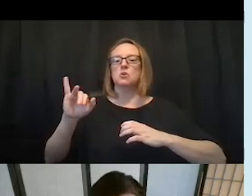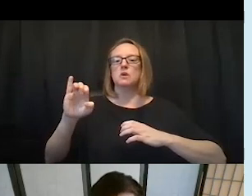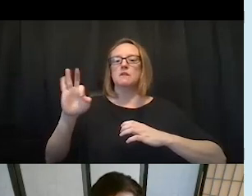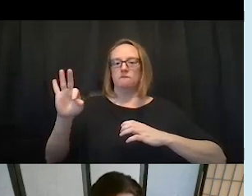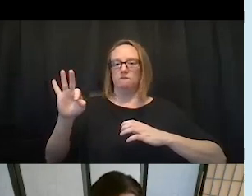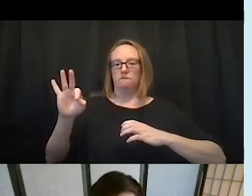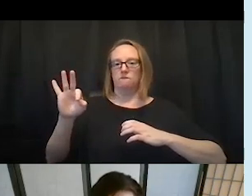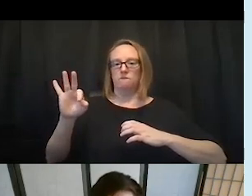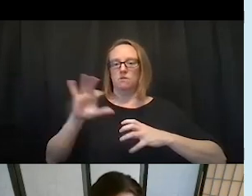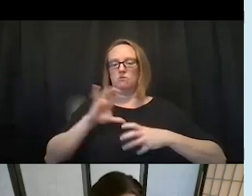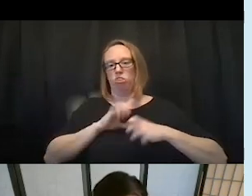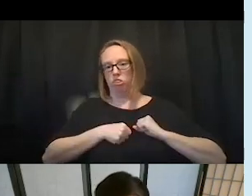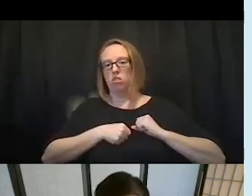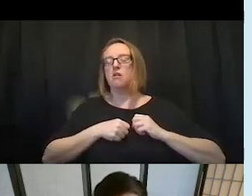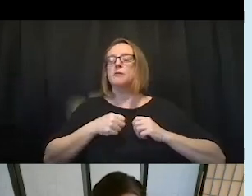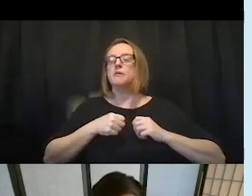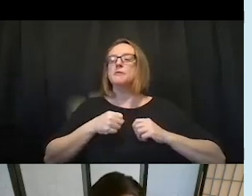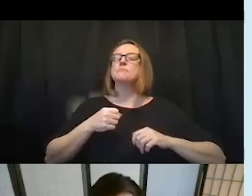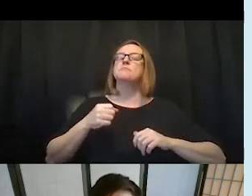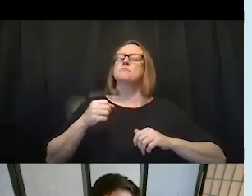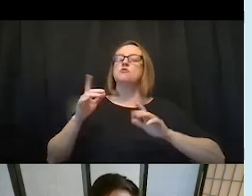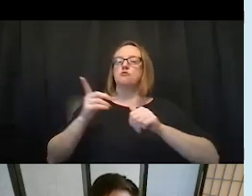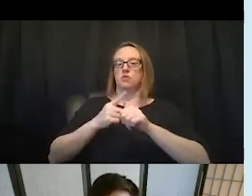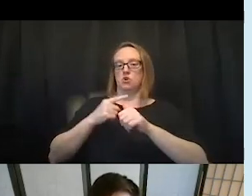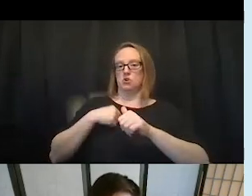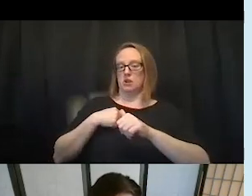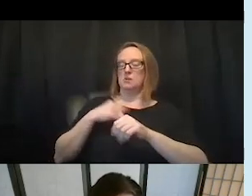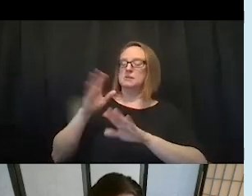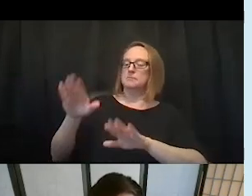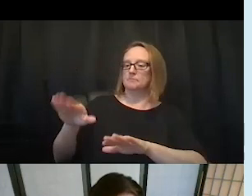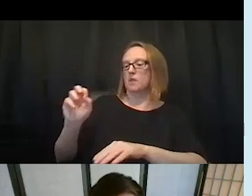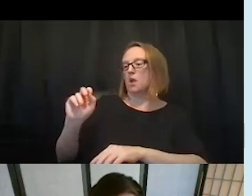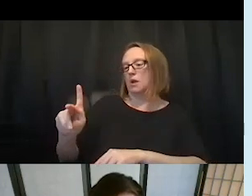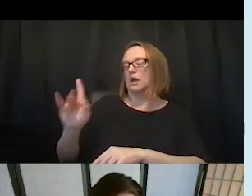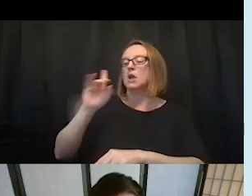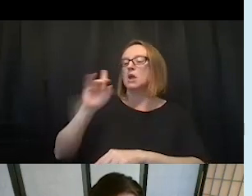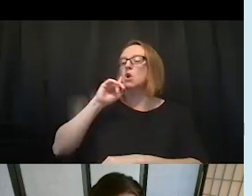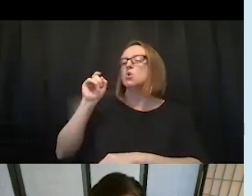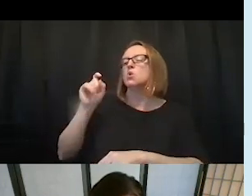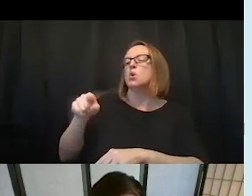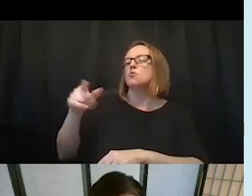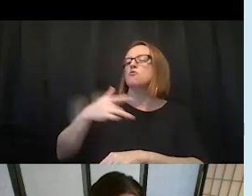that anger, they'll notice certain feelings in their bodies and then as the anger um moves and